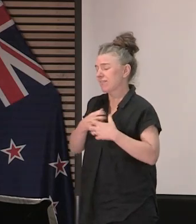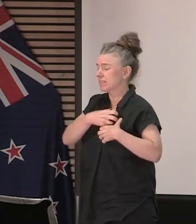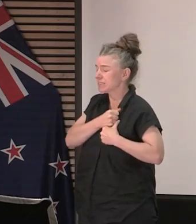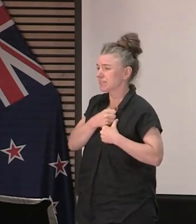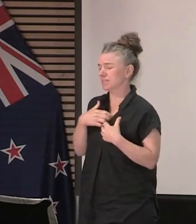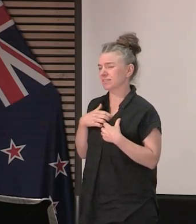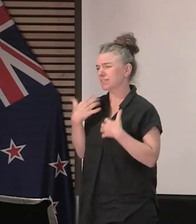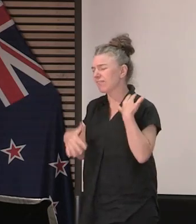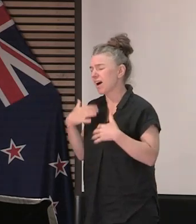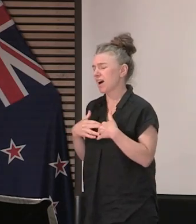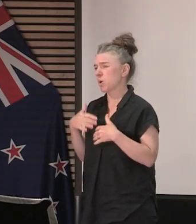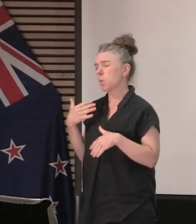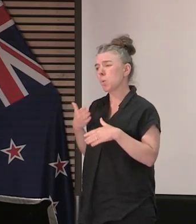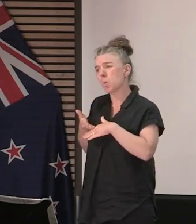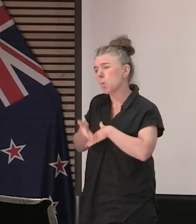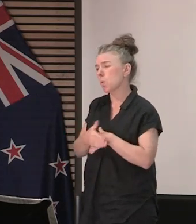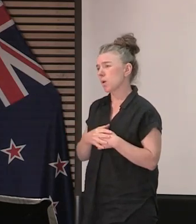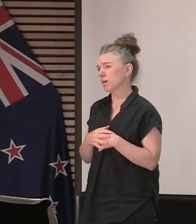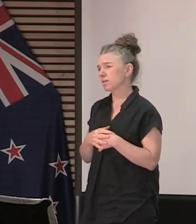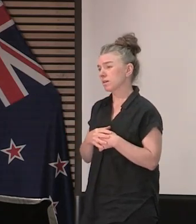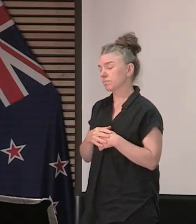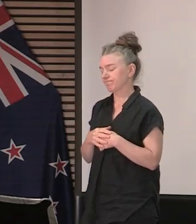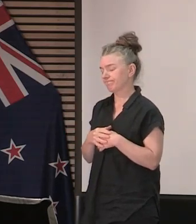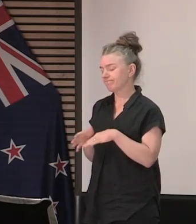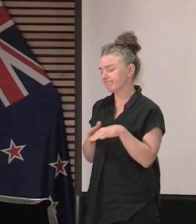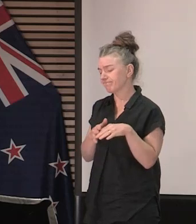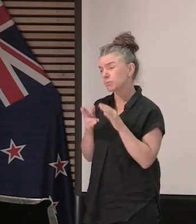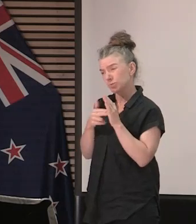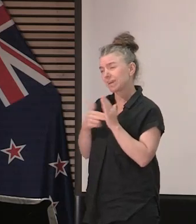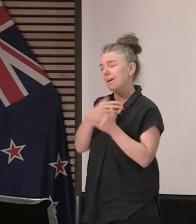Overone million of our fellowcitizens are now supported bya wage subsidy - many of whomwill